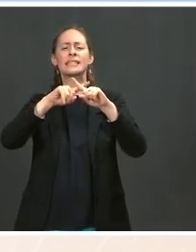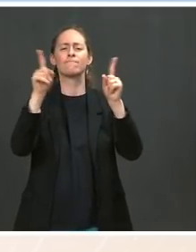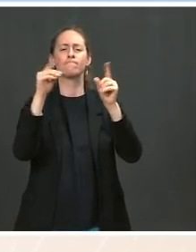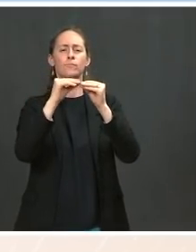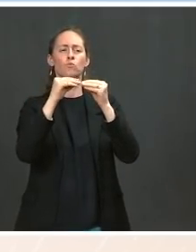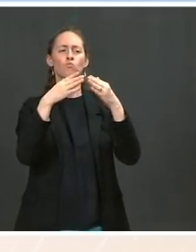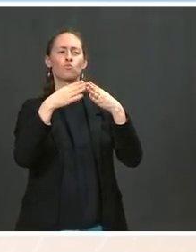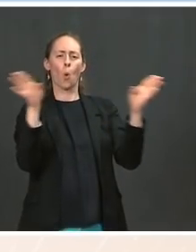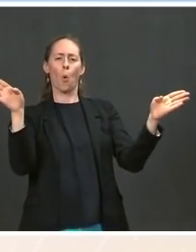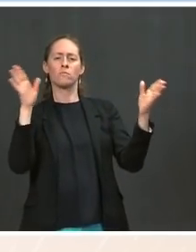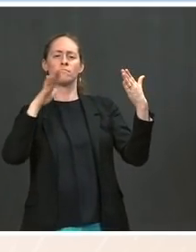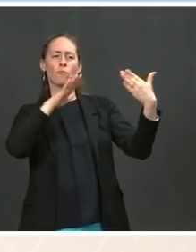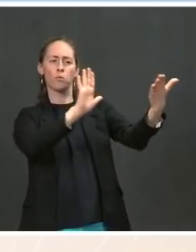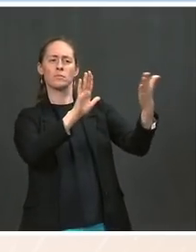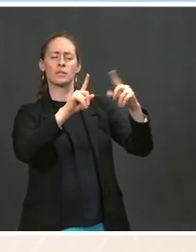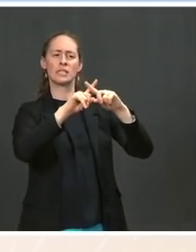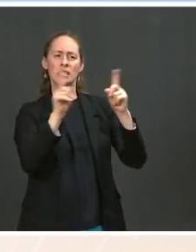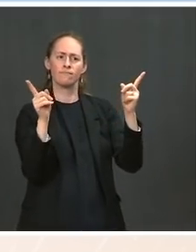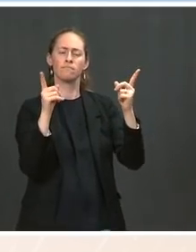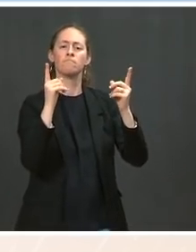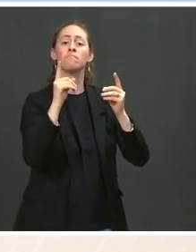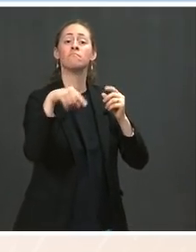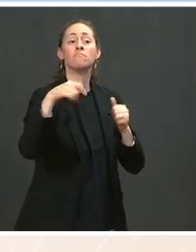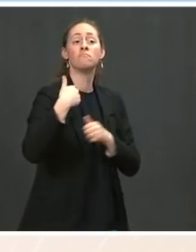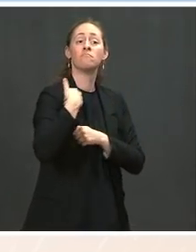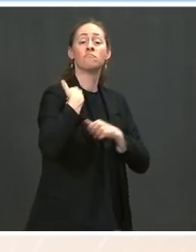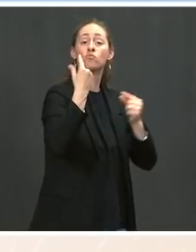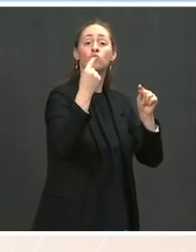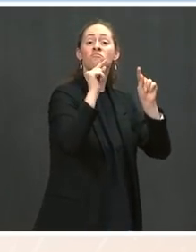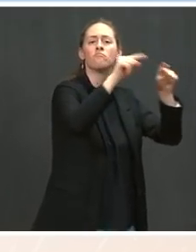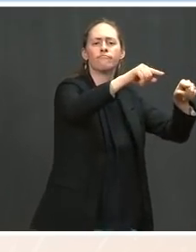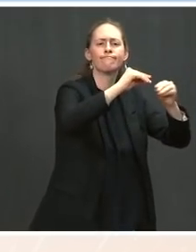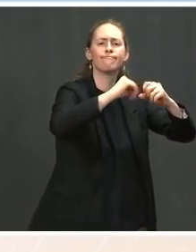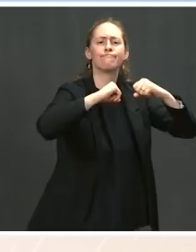protect population centers, blunt and degrade the Taliban capacity."